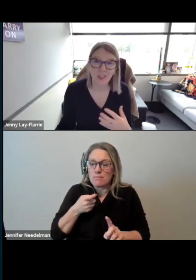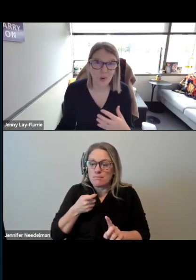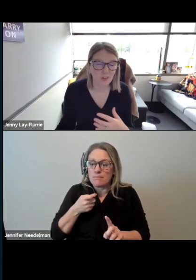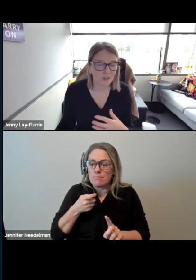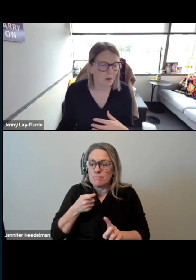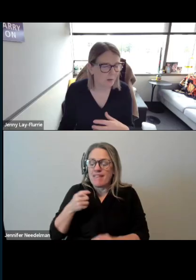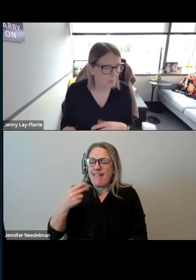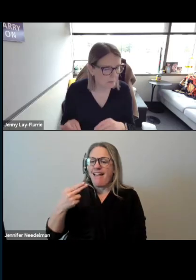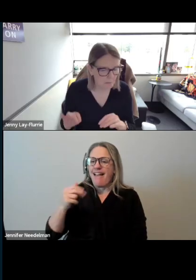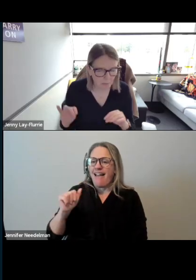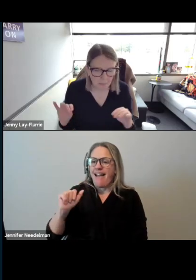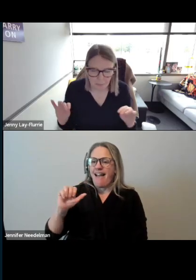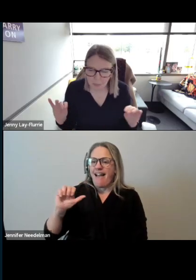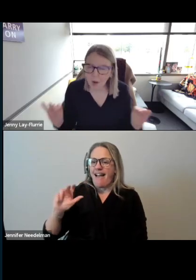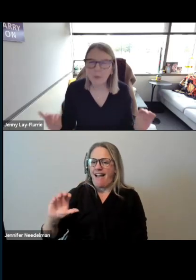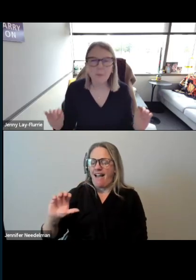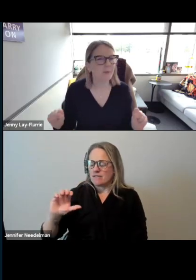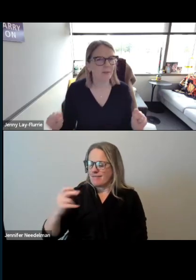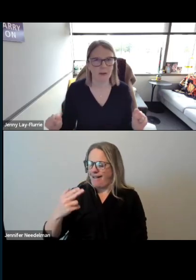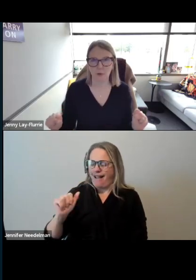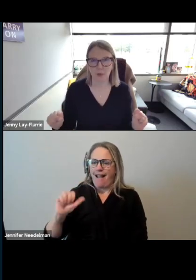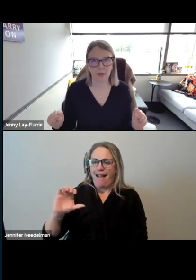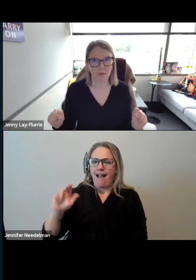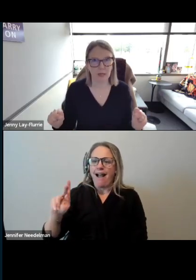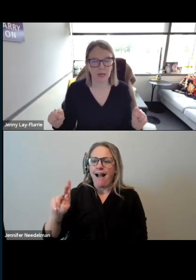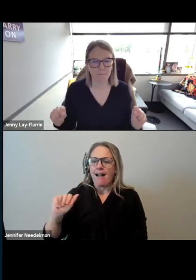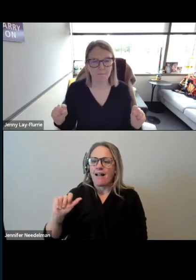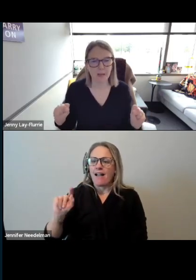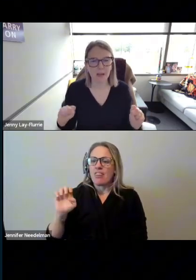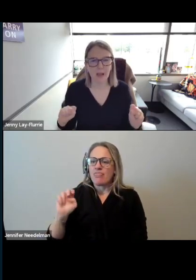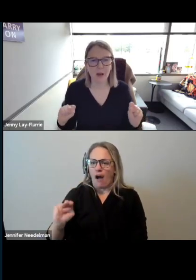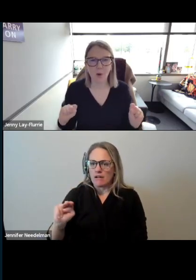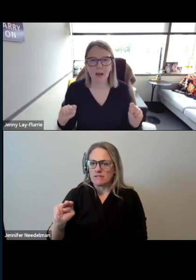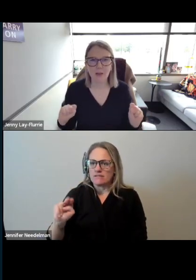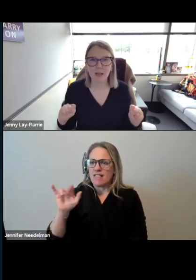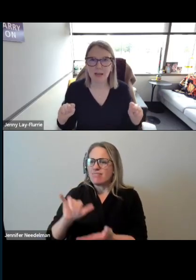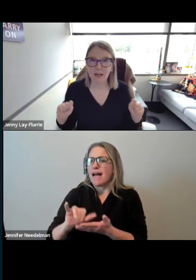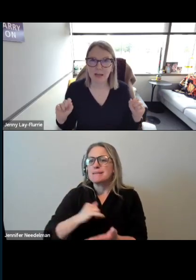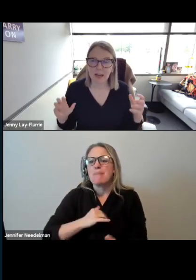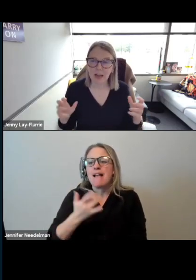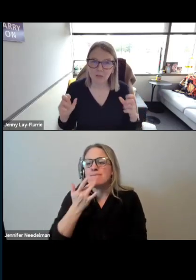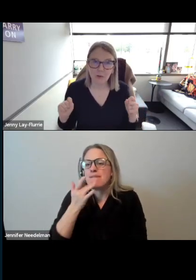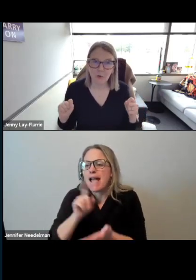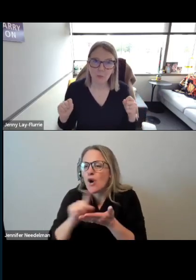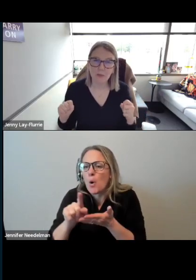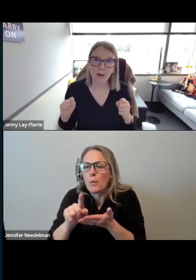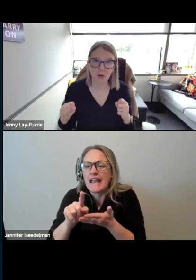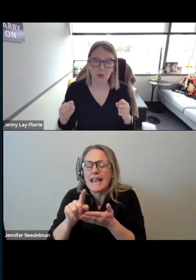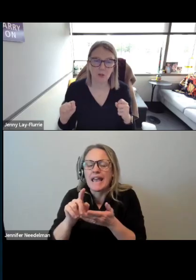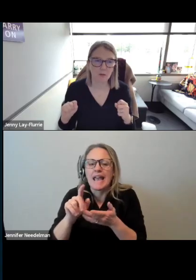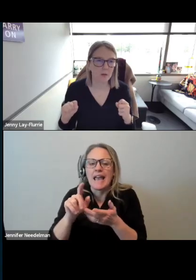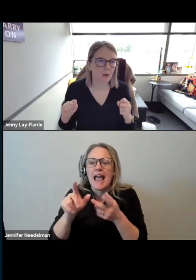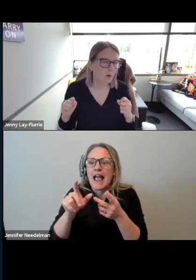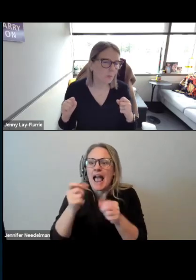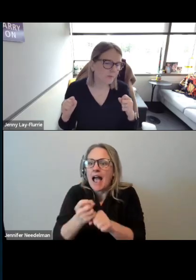Hackathons, probably my favorite week of the year, where you get a gang of folks with passion,